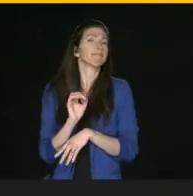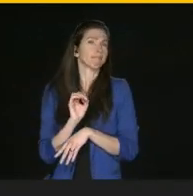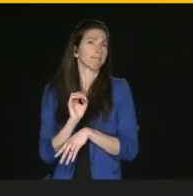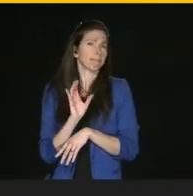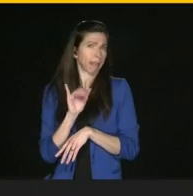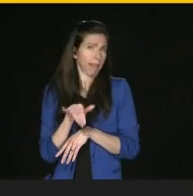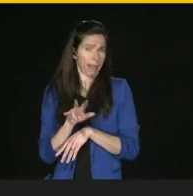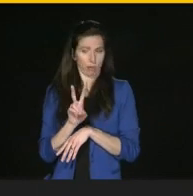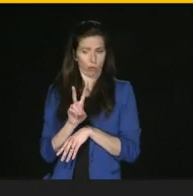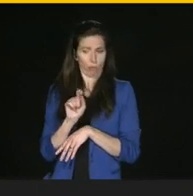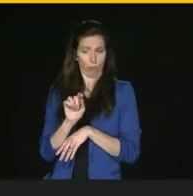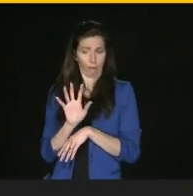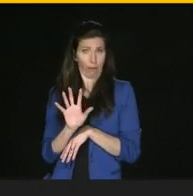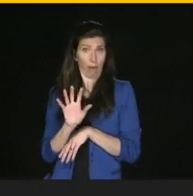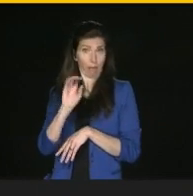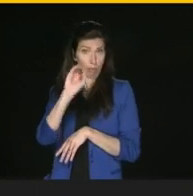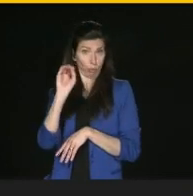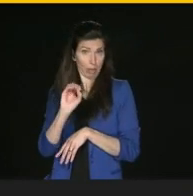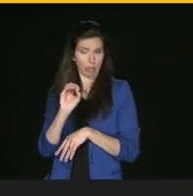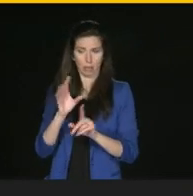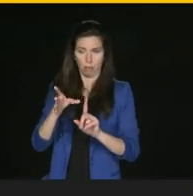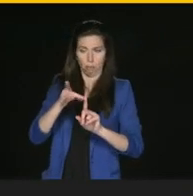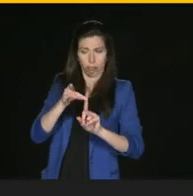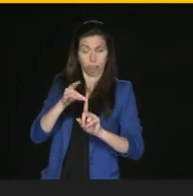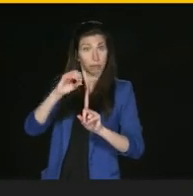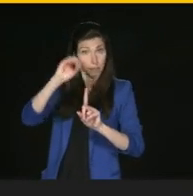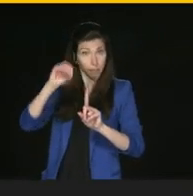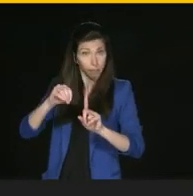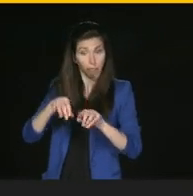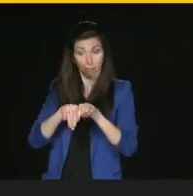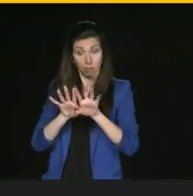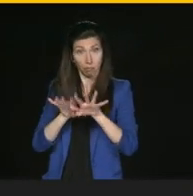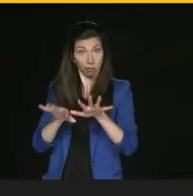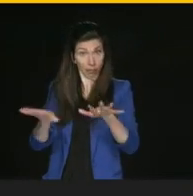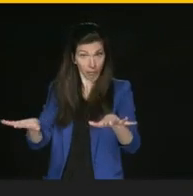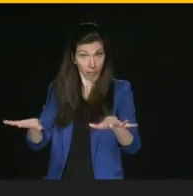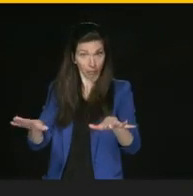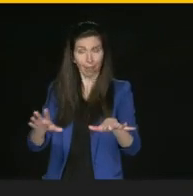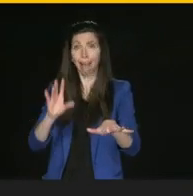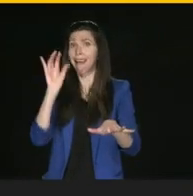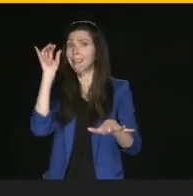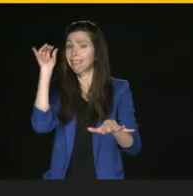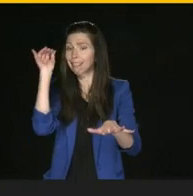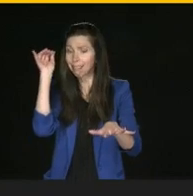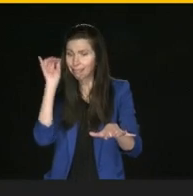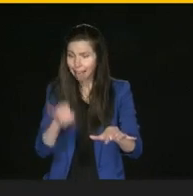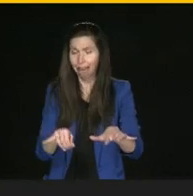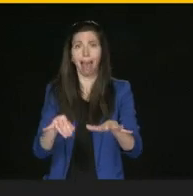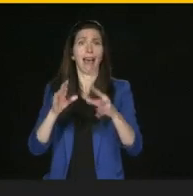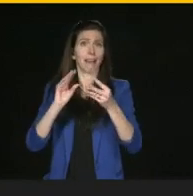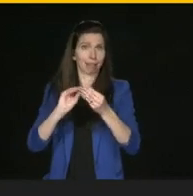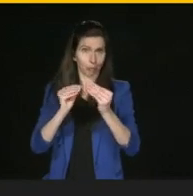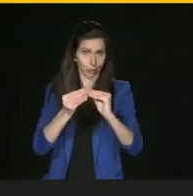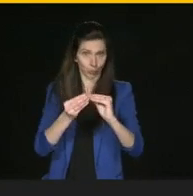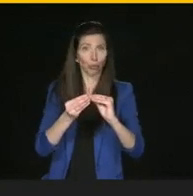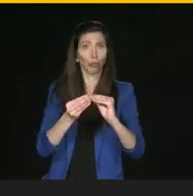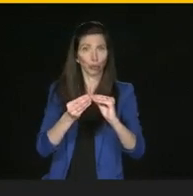AS I SAID, AROUND ABOUT THAT 2.5% POPULATION INFECTION RATE,